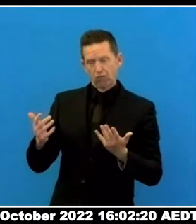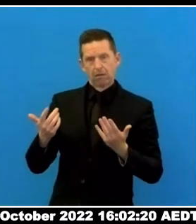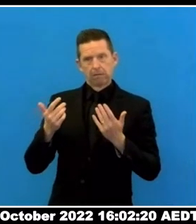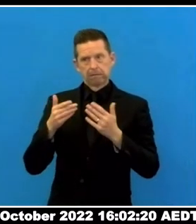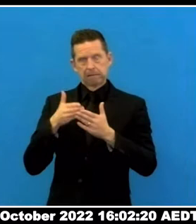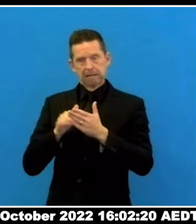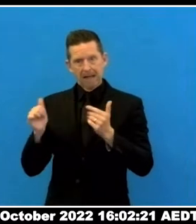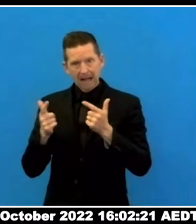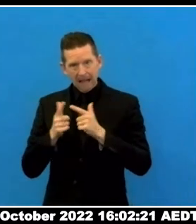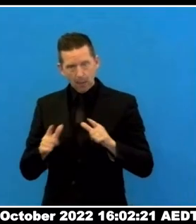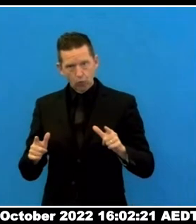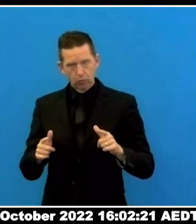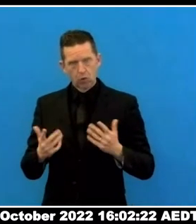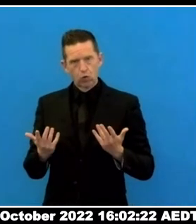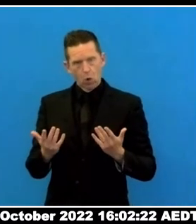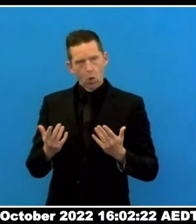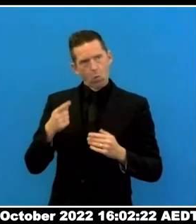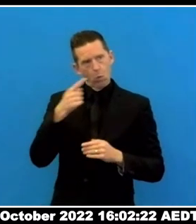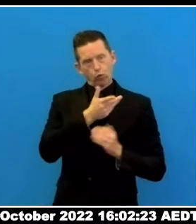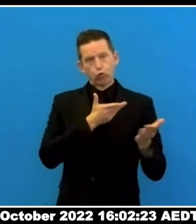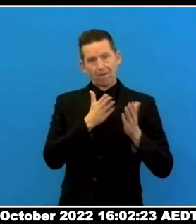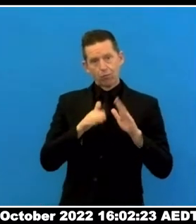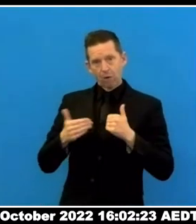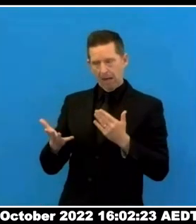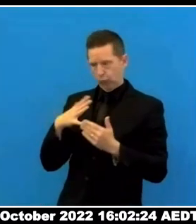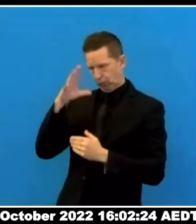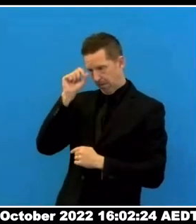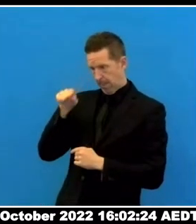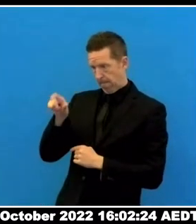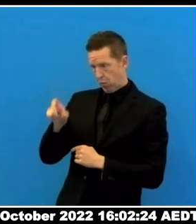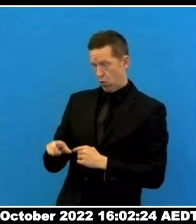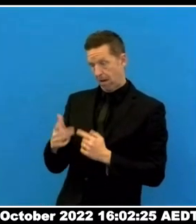So, they put in their mind that there is lots of things happening in one person,